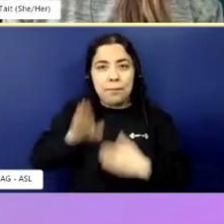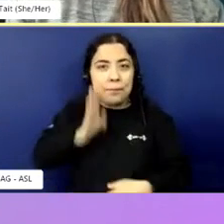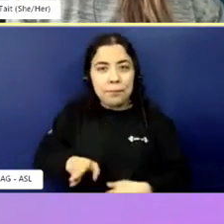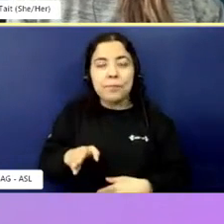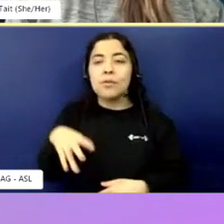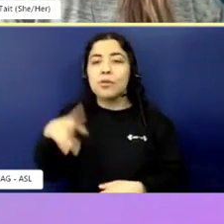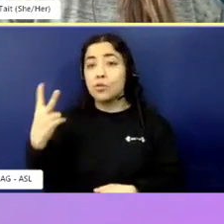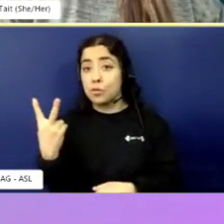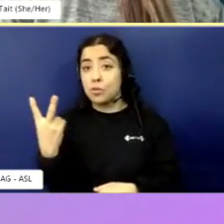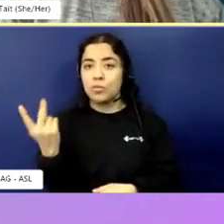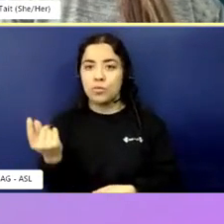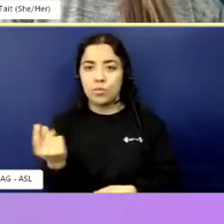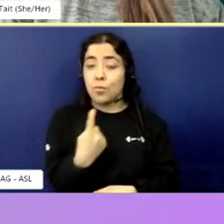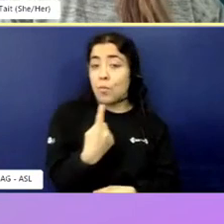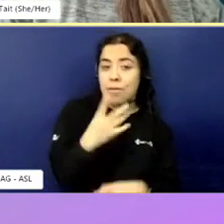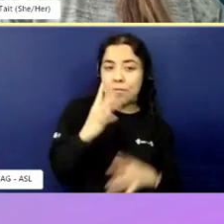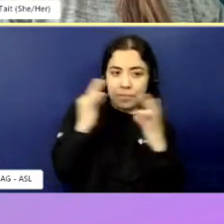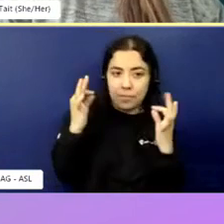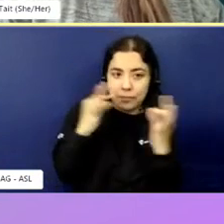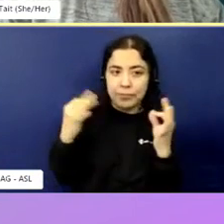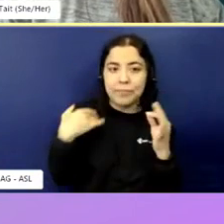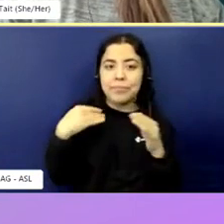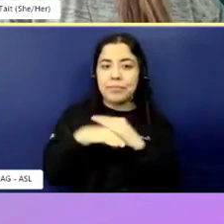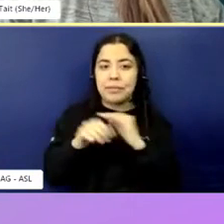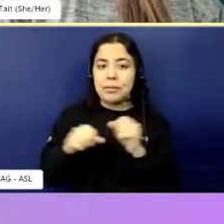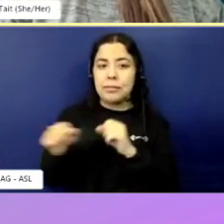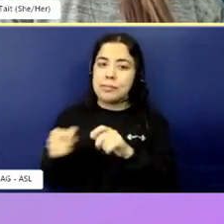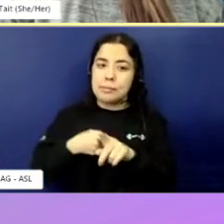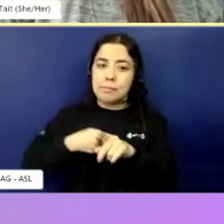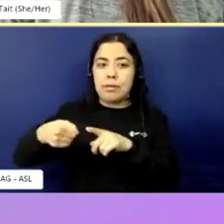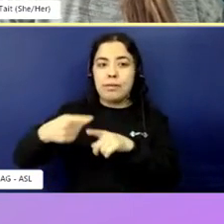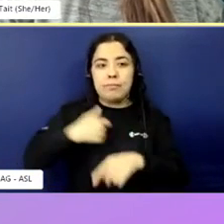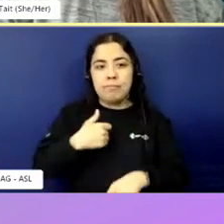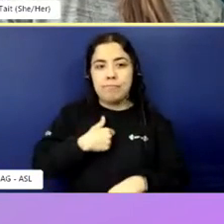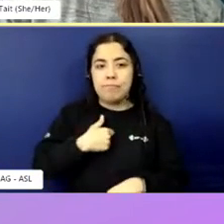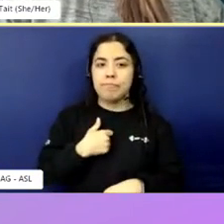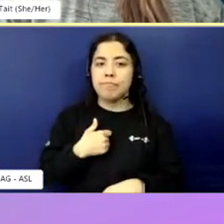I am due in may. 2 dogs and one cat. I am accessibility